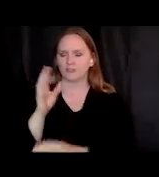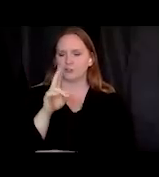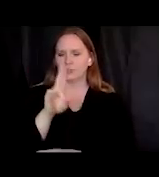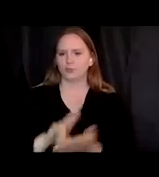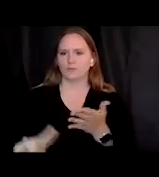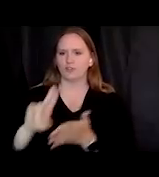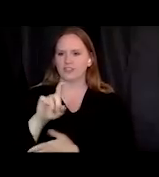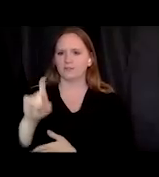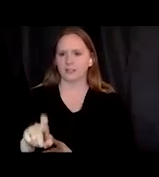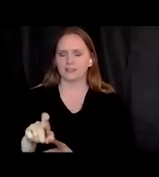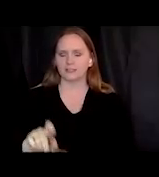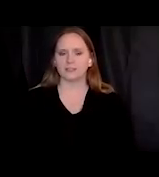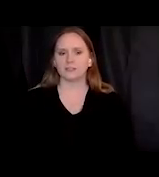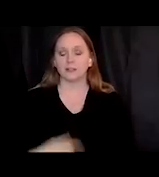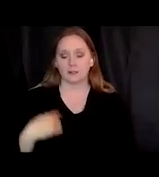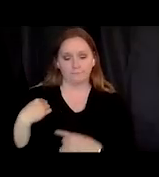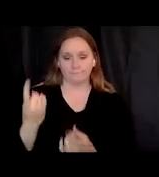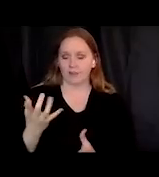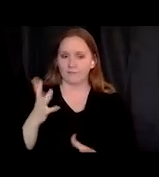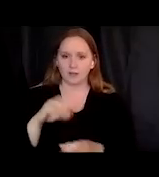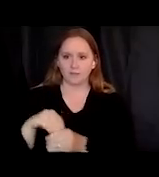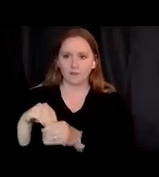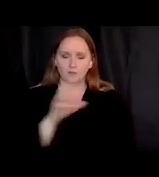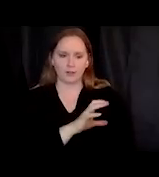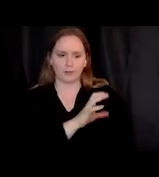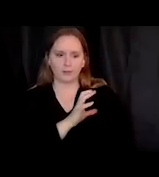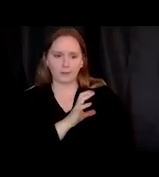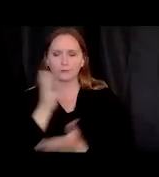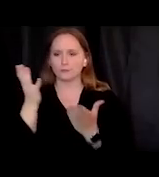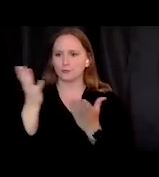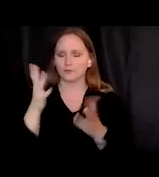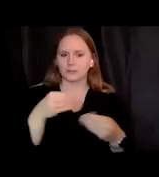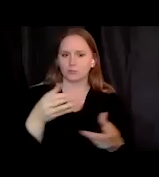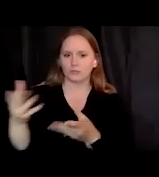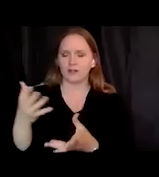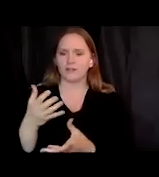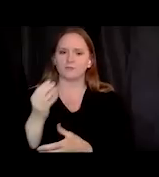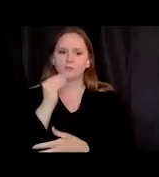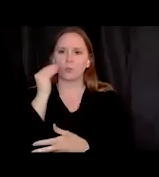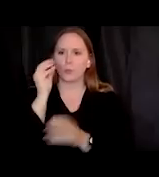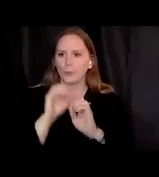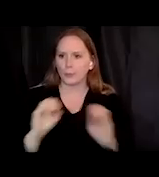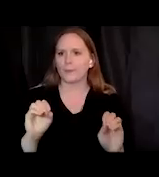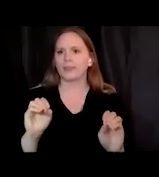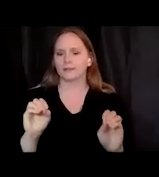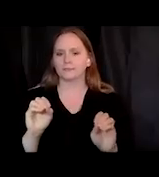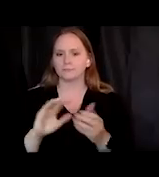And I've been involved in providing clinical services to homeless populations for several years, but now mostly involved in research